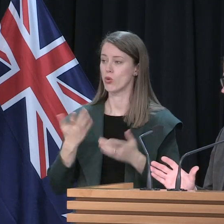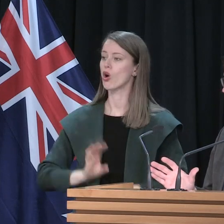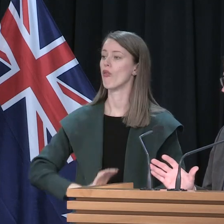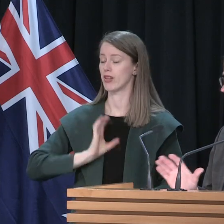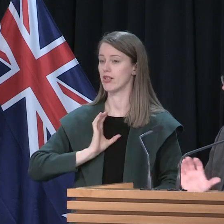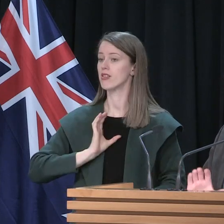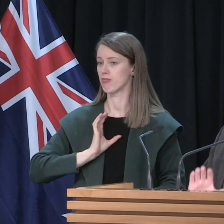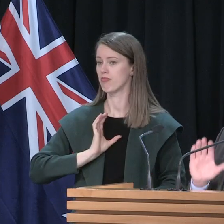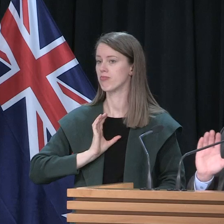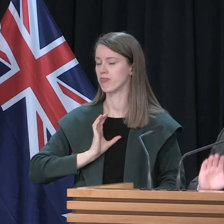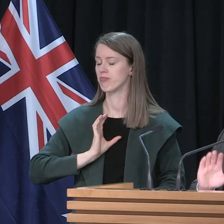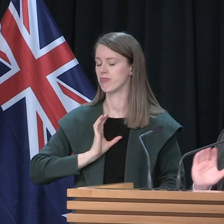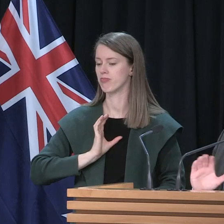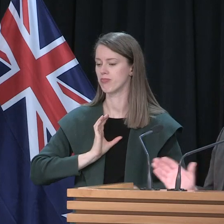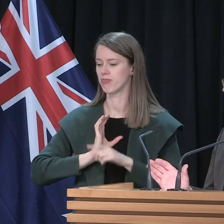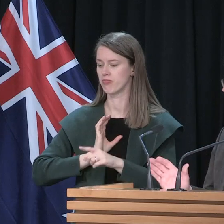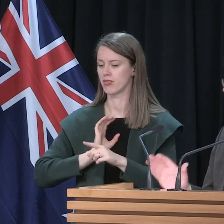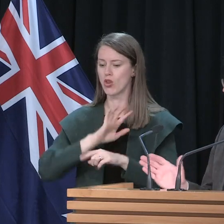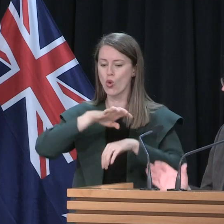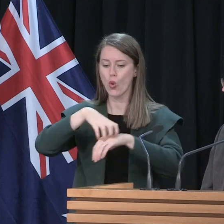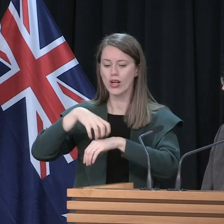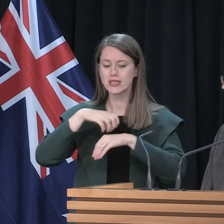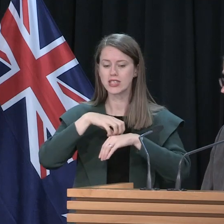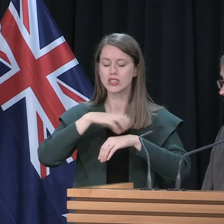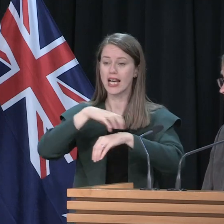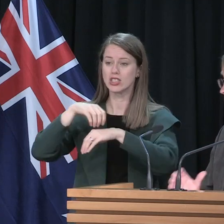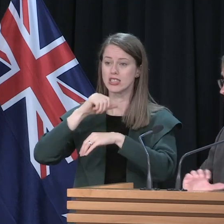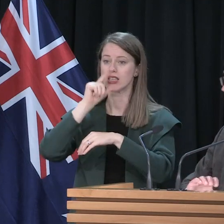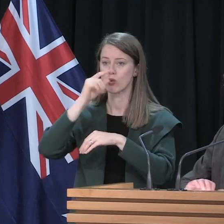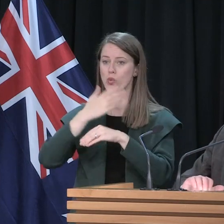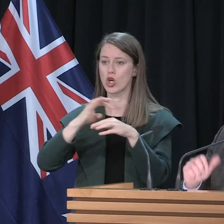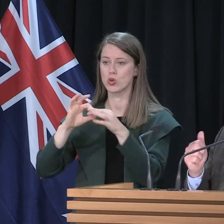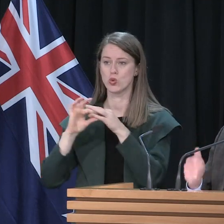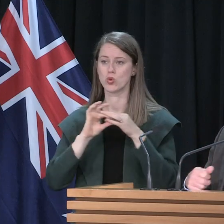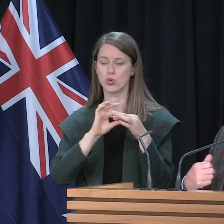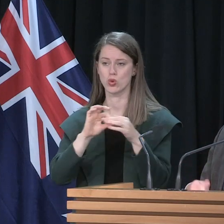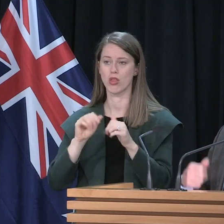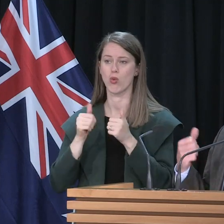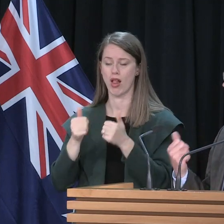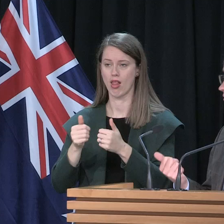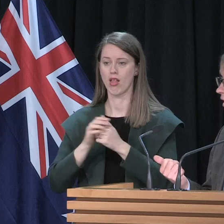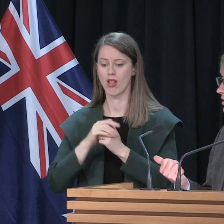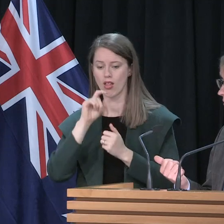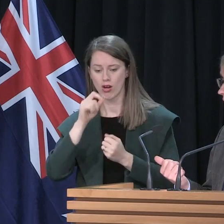well developed mechanisms now for working on these issues across government. I'm